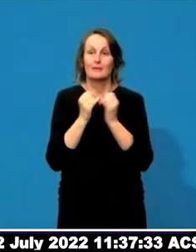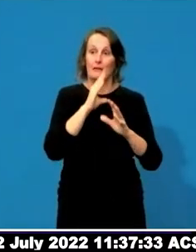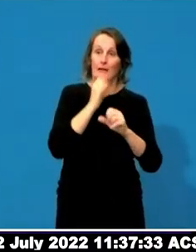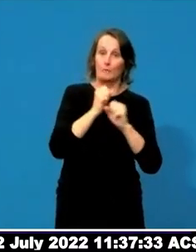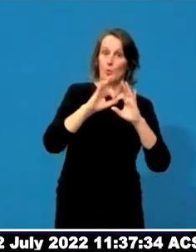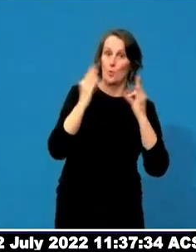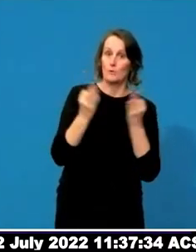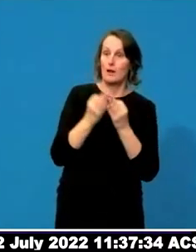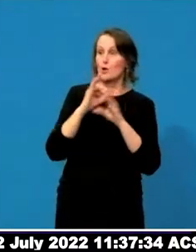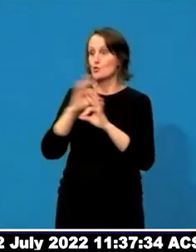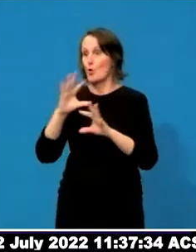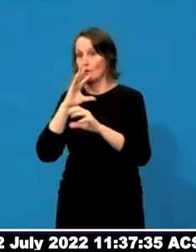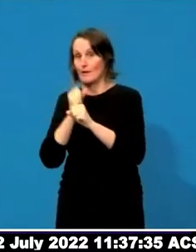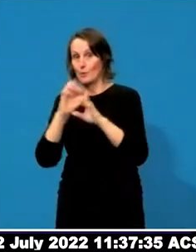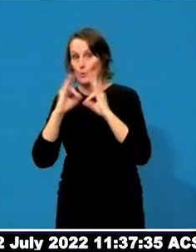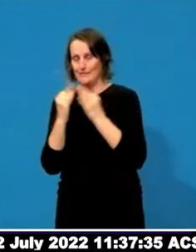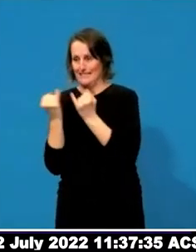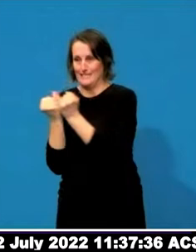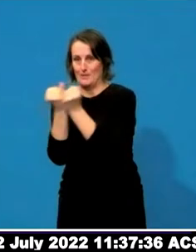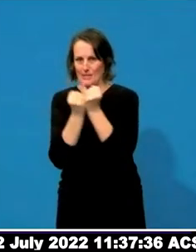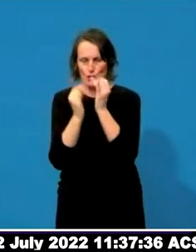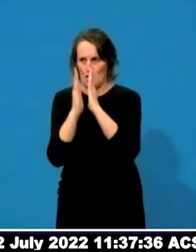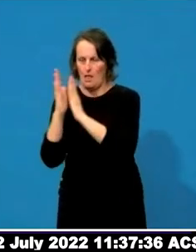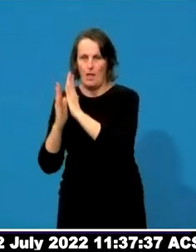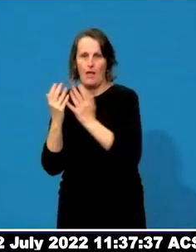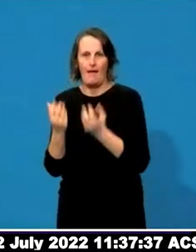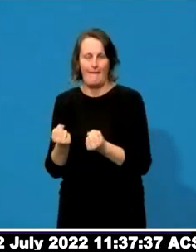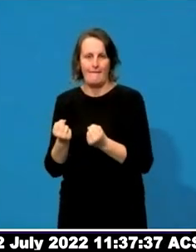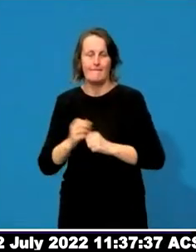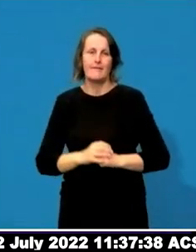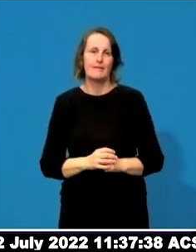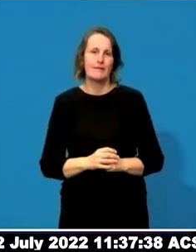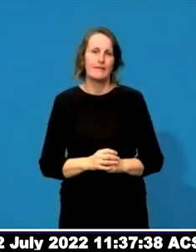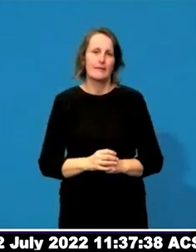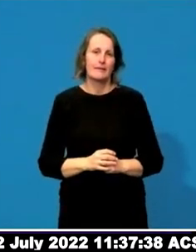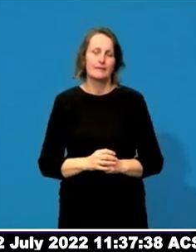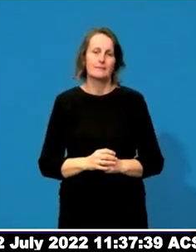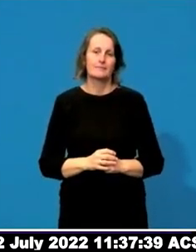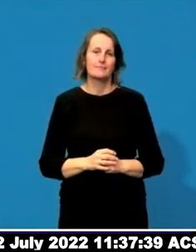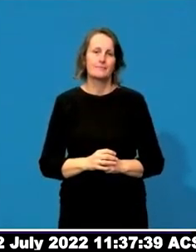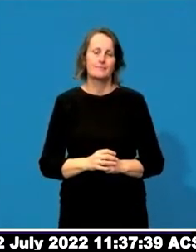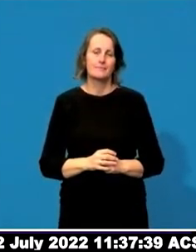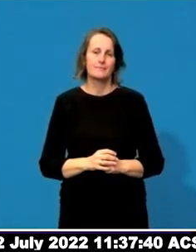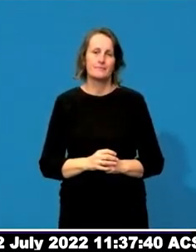And so if there was going to be a time of market growth,